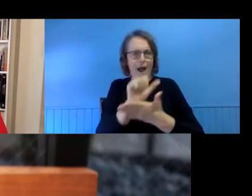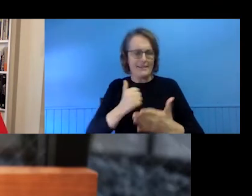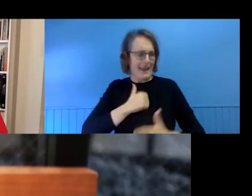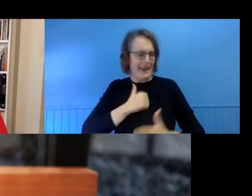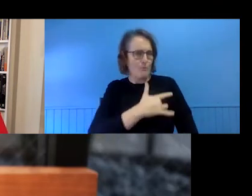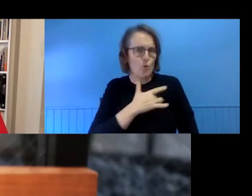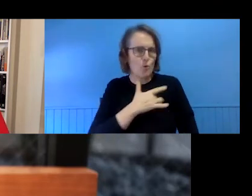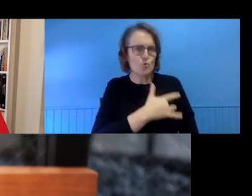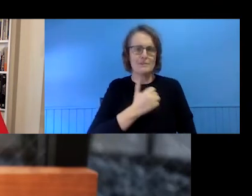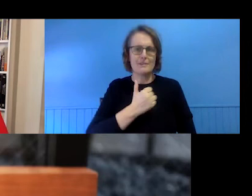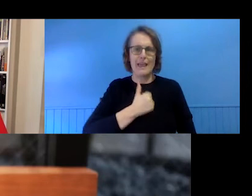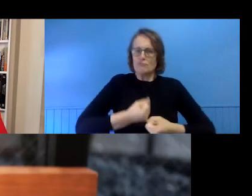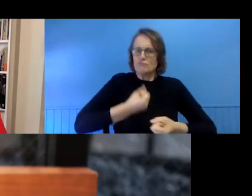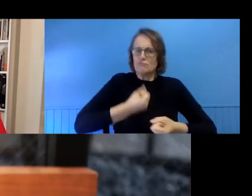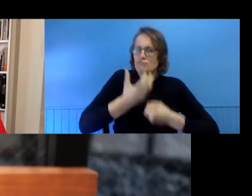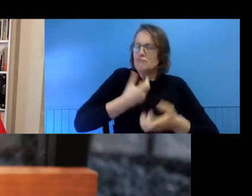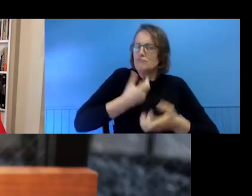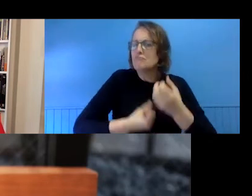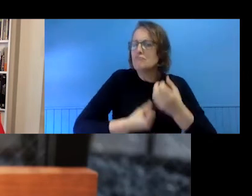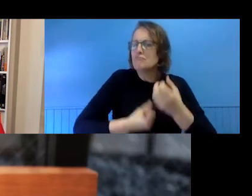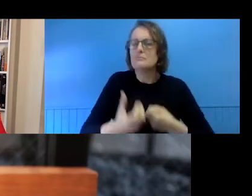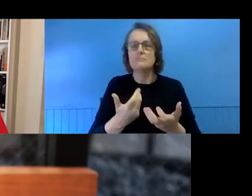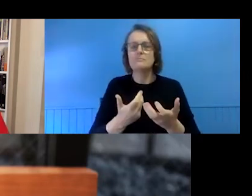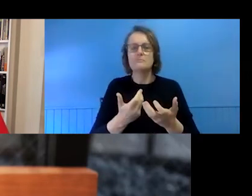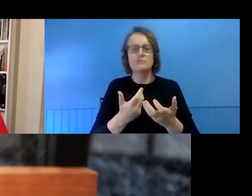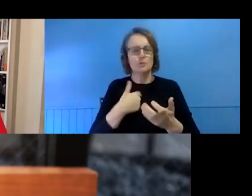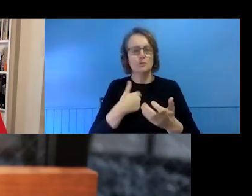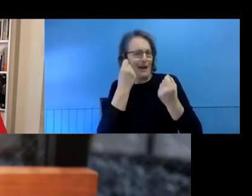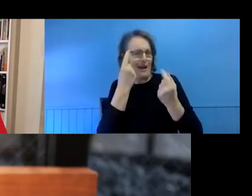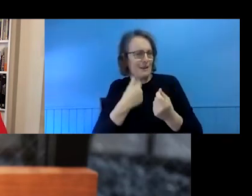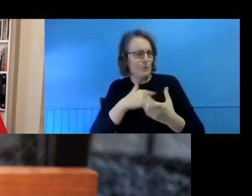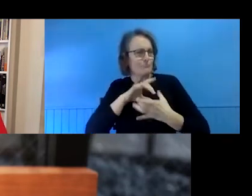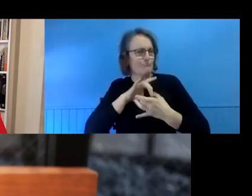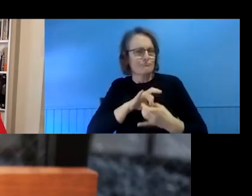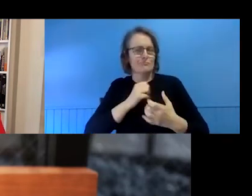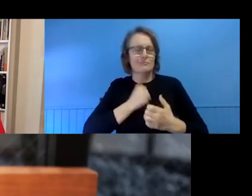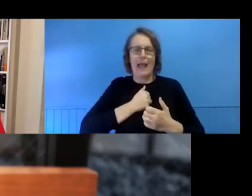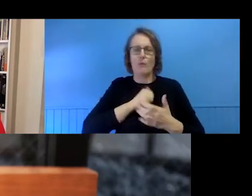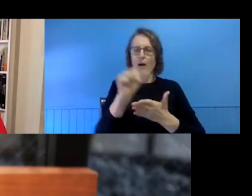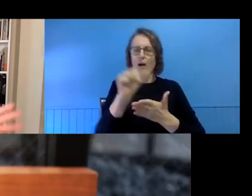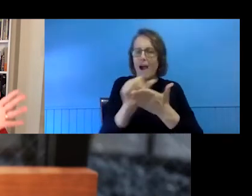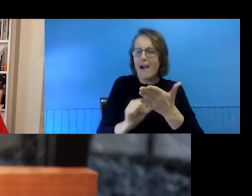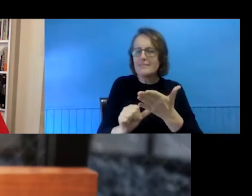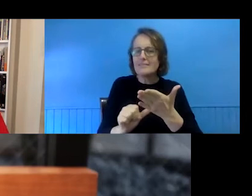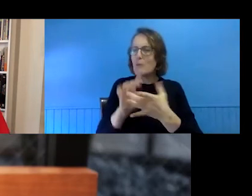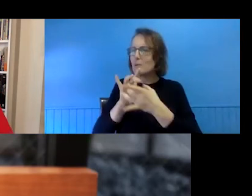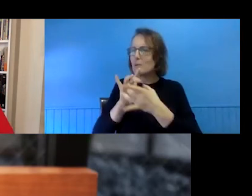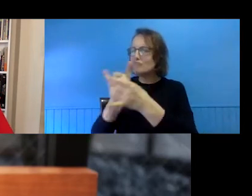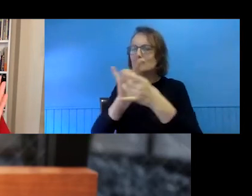essentialliship and our subject relationship with our craft and the people we want to engage with that craft. It is also important we find